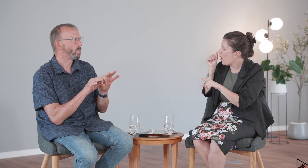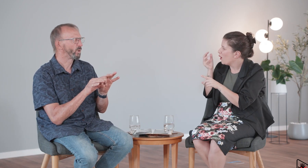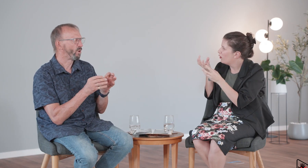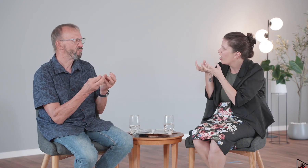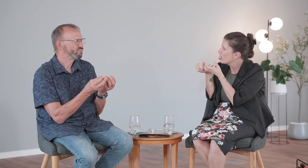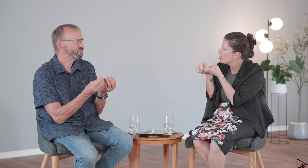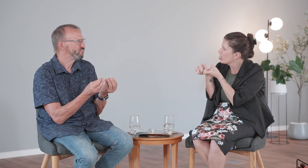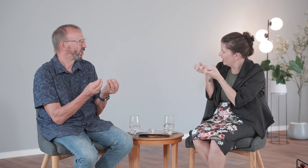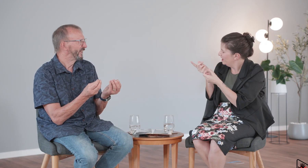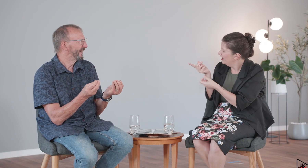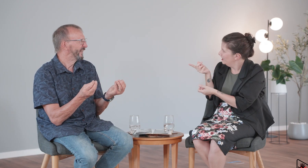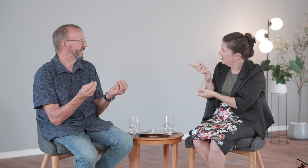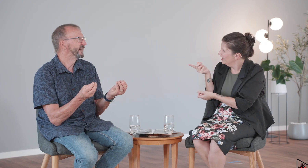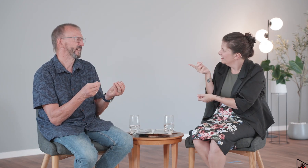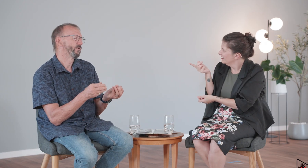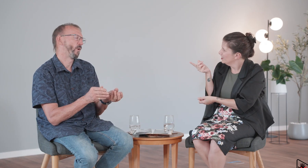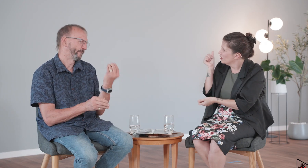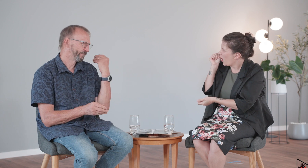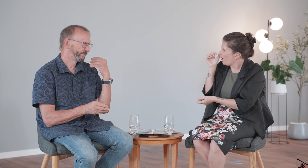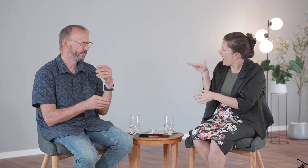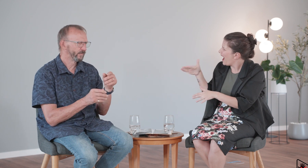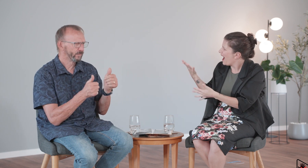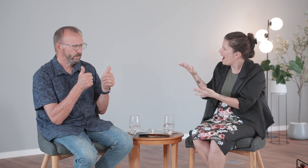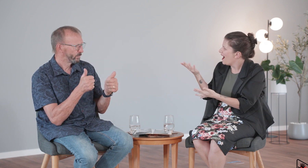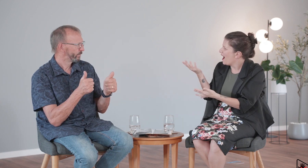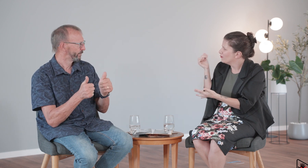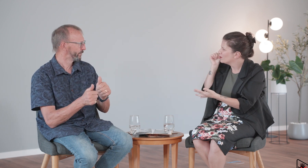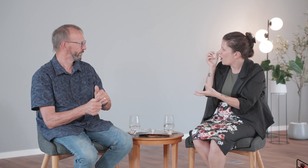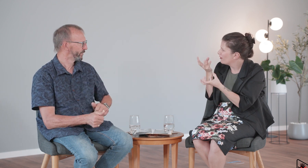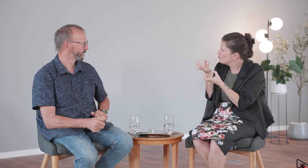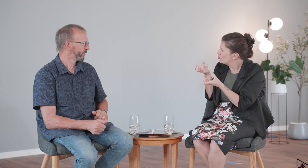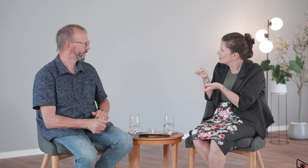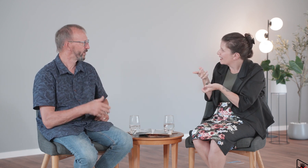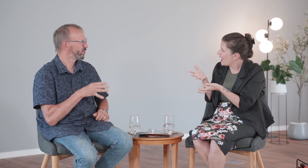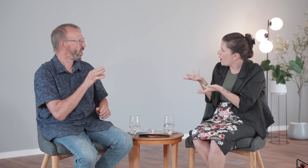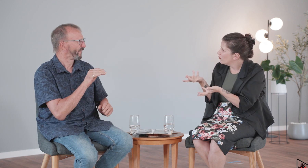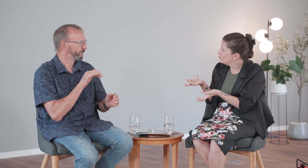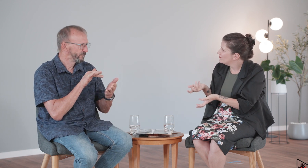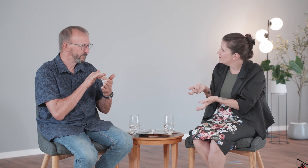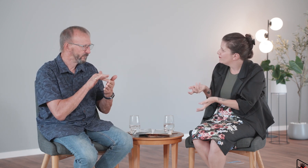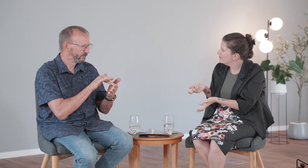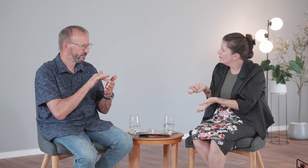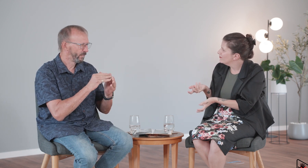we'd get rid of that. How would you know it was rotten? Well, you kind of touch it. If it's soft,